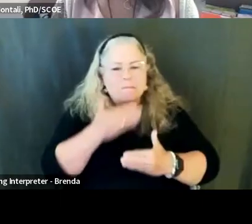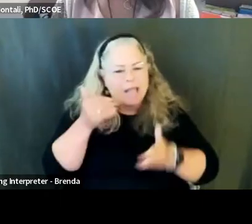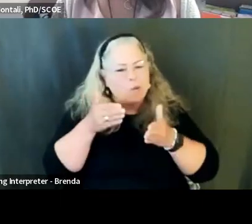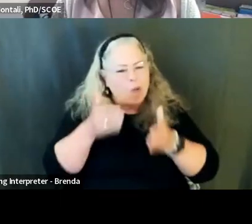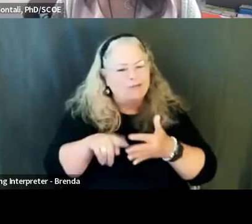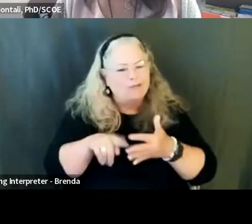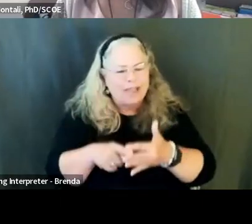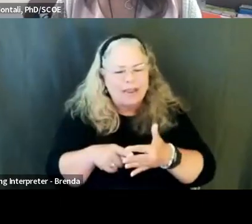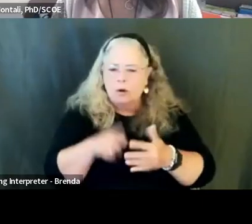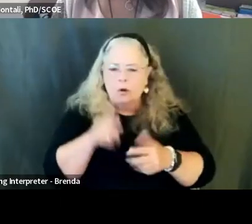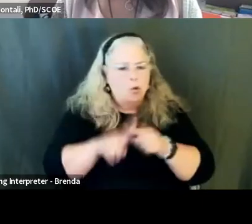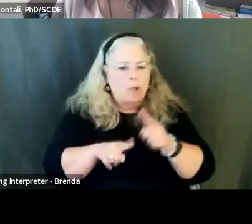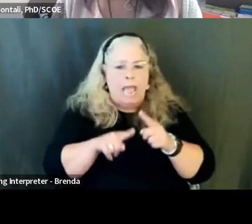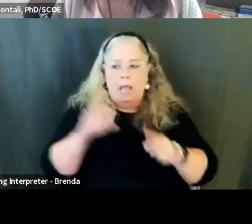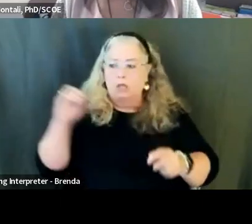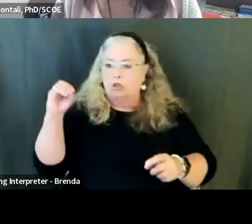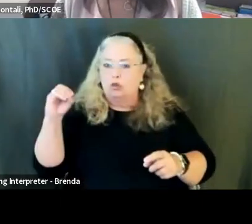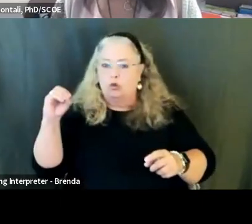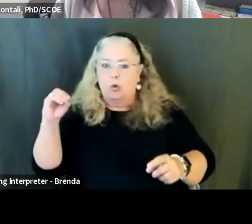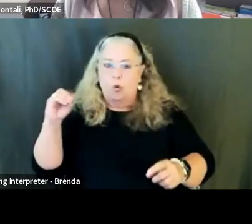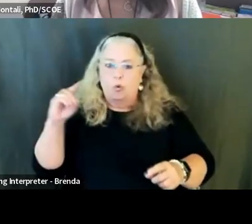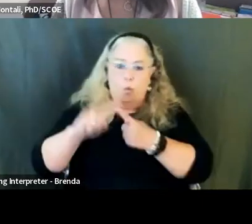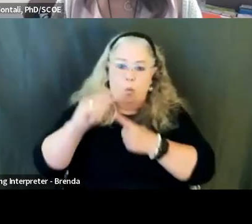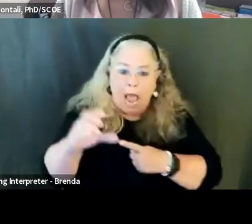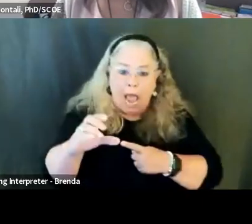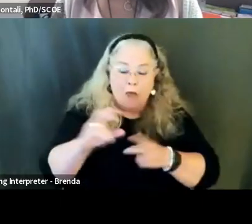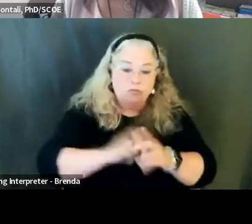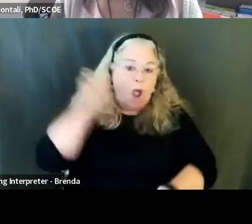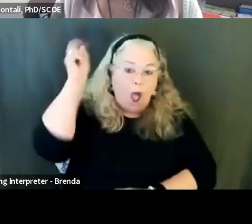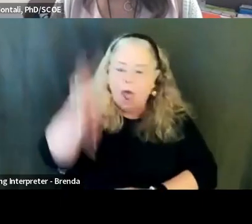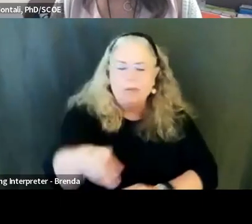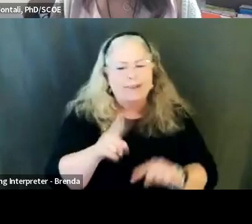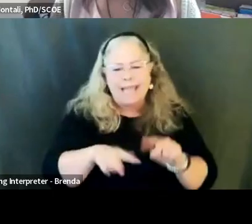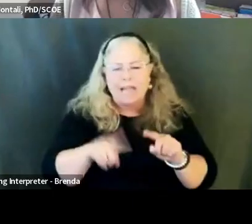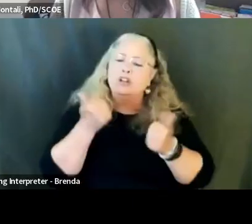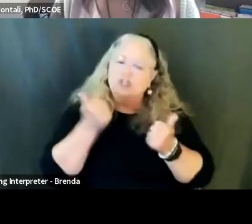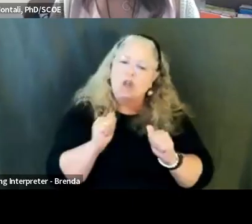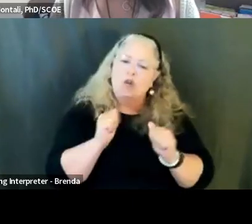going to be able just to go from zero to 100. But just trying things and getting that one teacher on